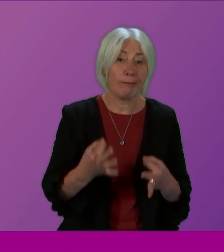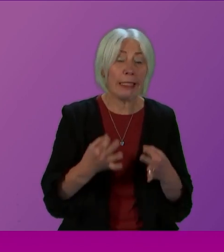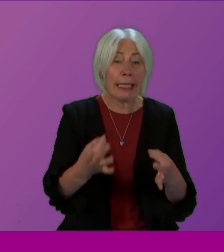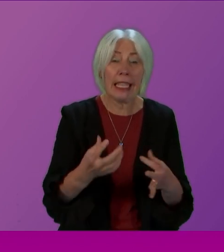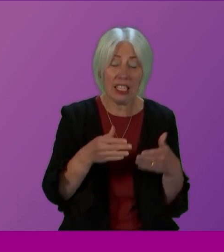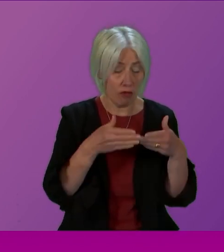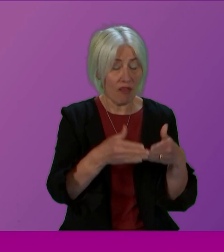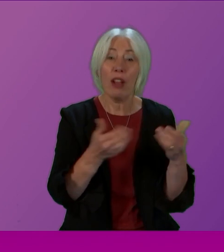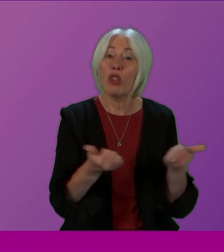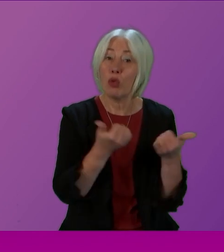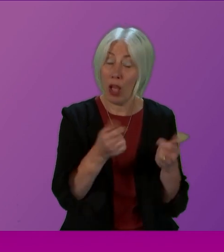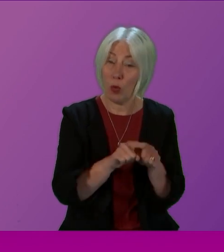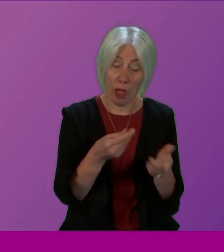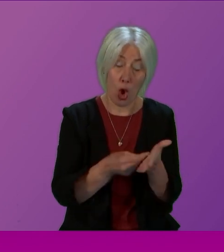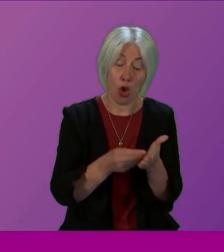of the ferries and the cost overruns.